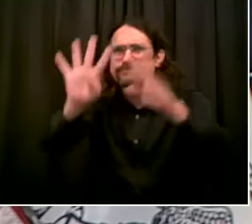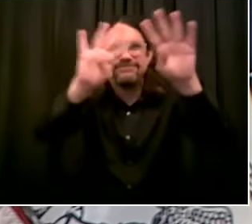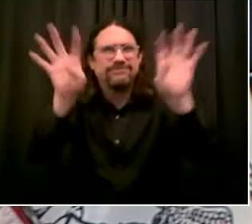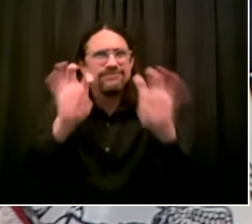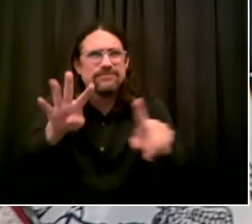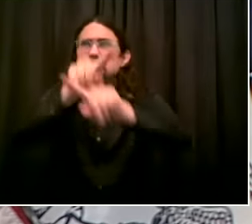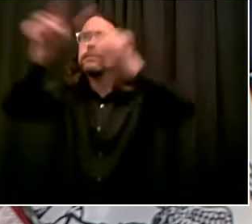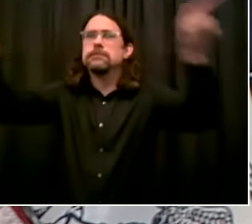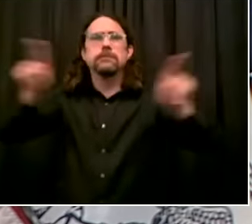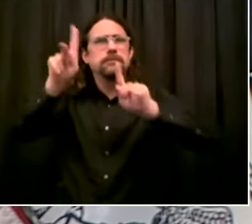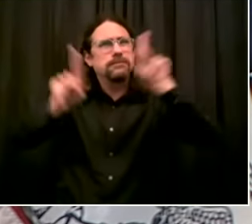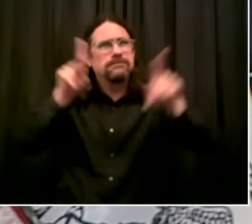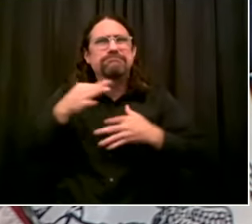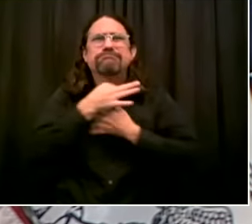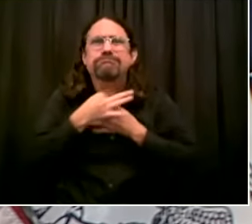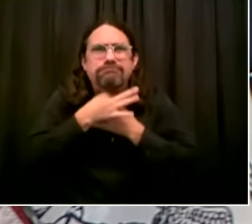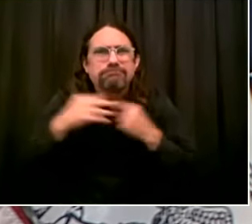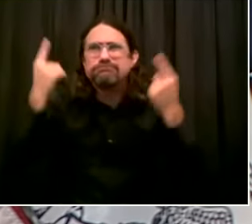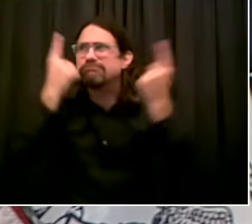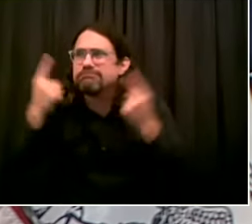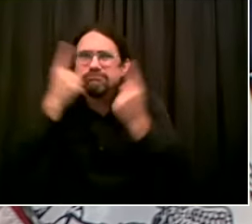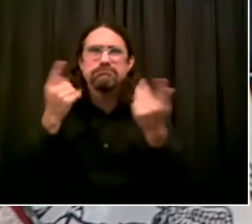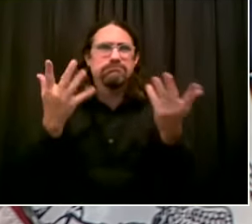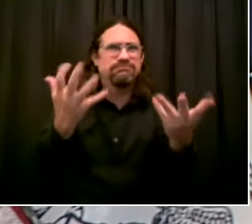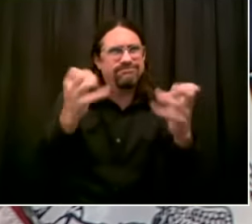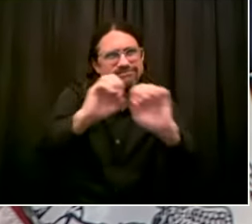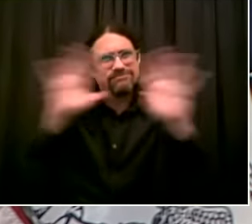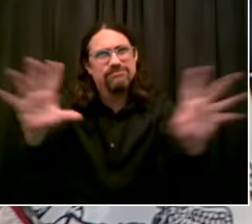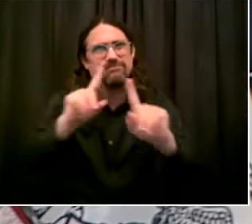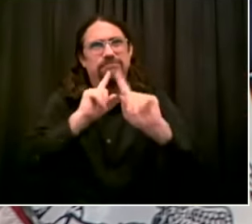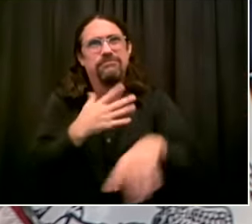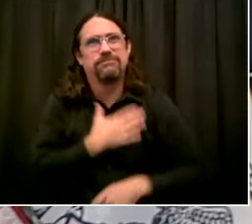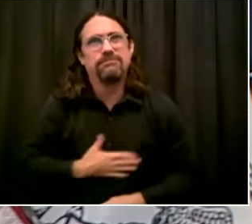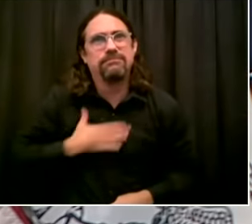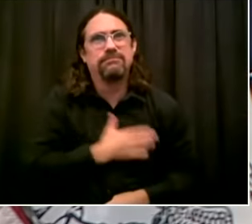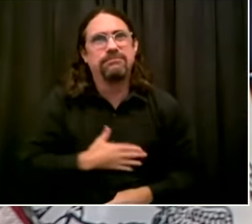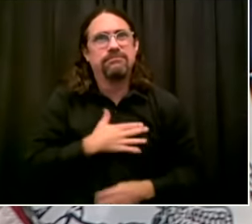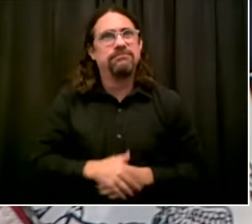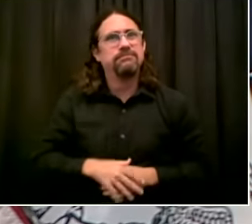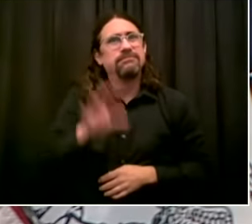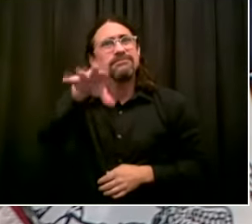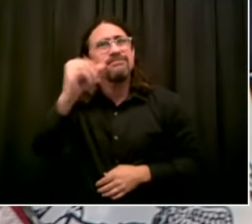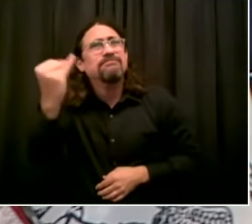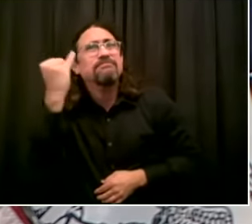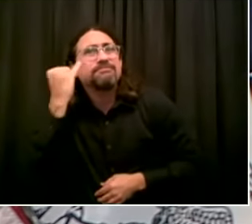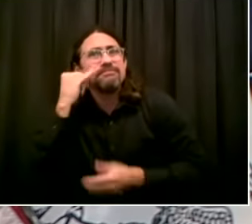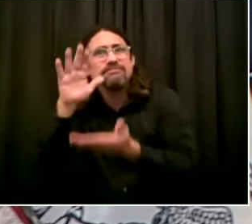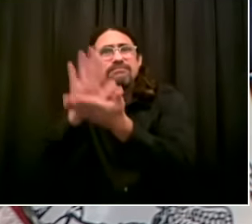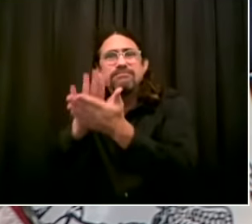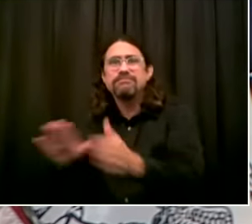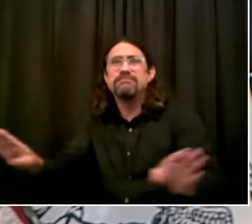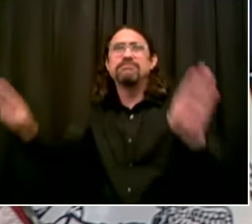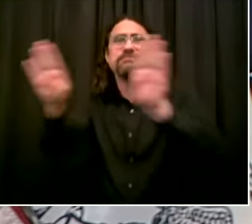KEEP IT AS TEMPORARY AS POSSIBLE. DOCTORS DO YOU WANT TO ADD. SIR, YOU COVERED ALL OF THE IMPONRTAT POINTS.